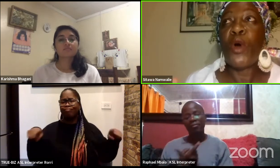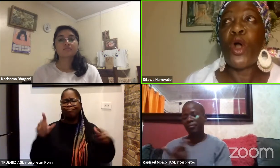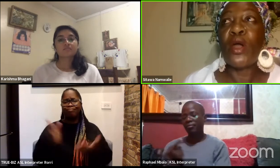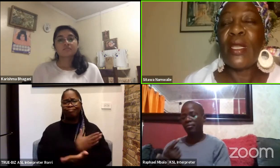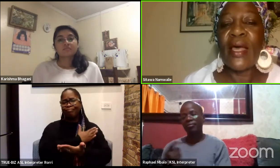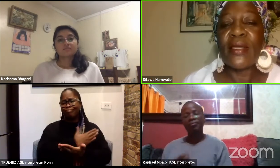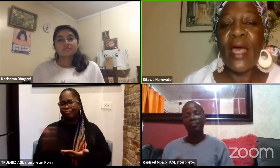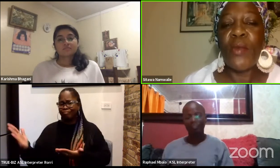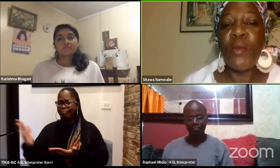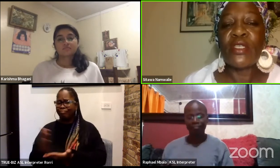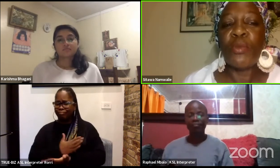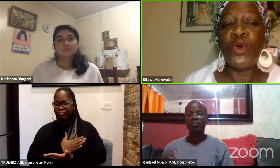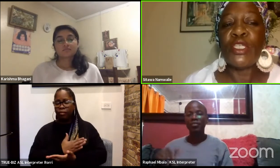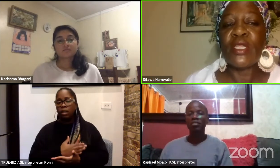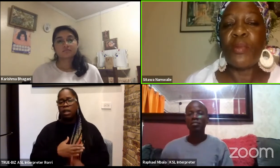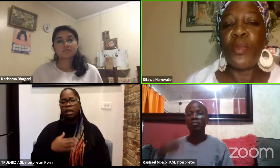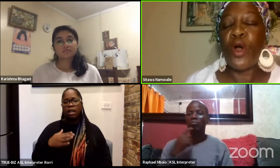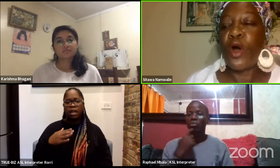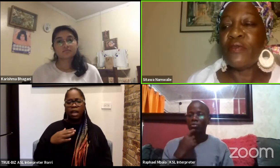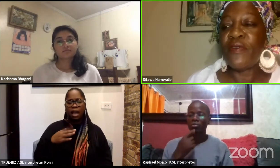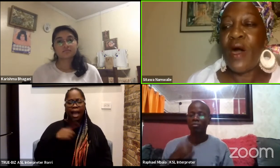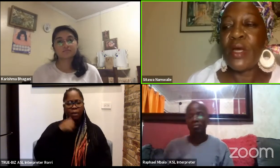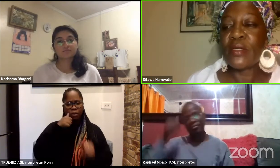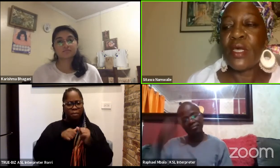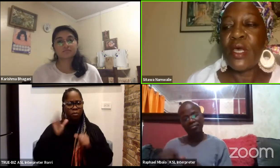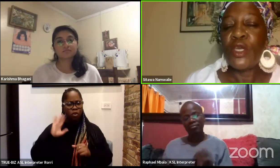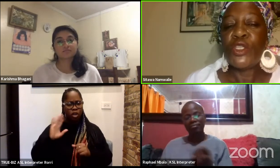In Pokotland, I remember supporting the Pokot farmers